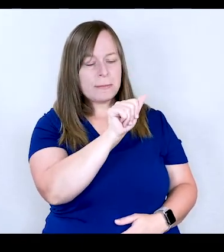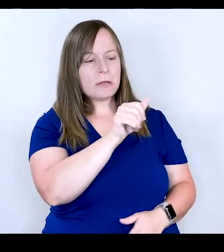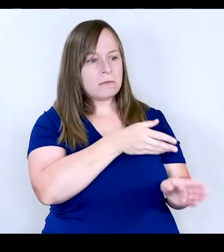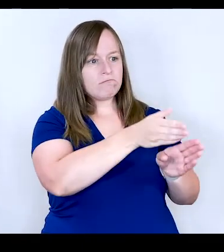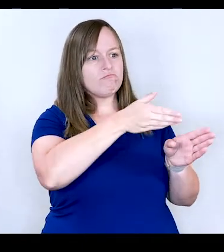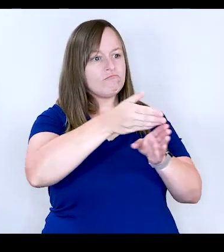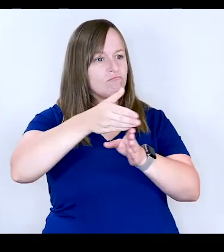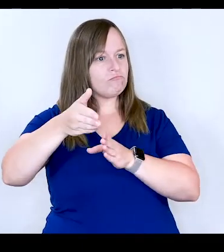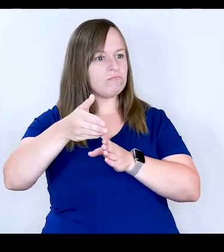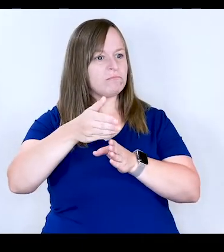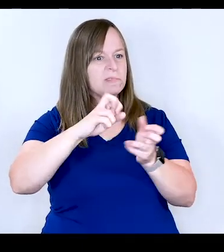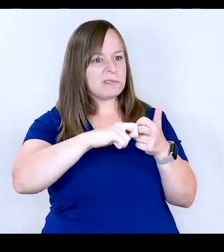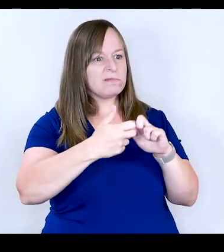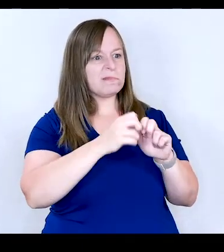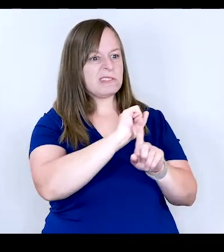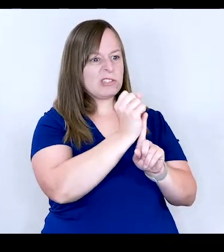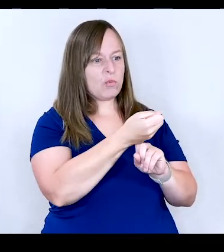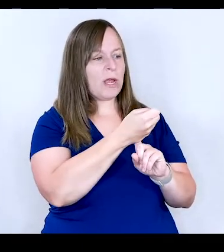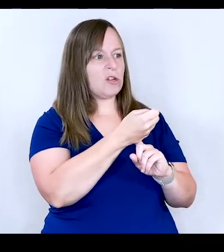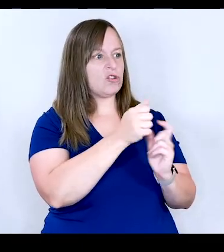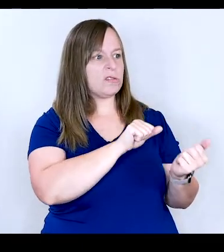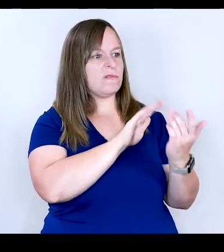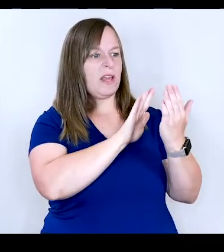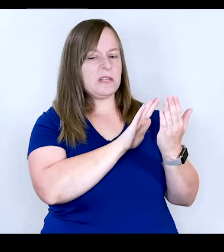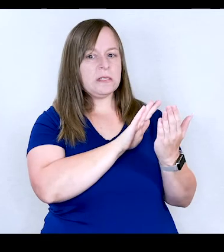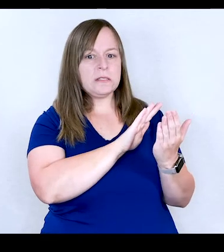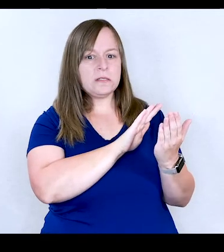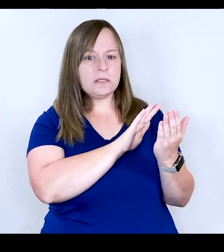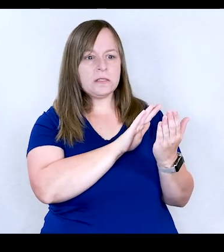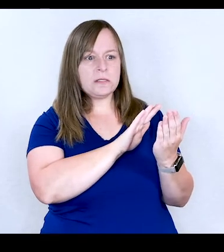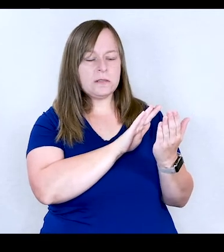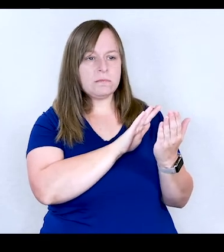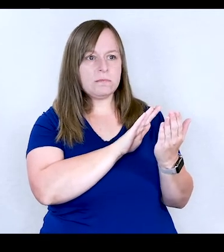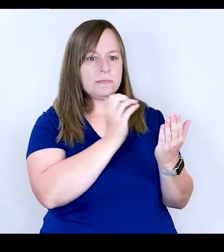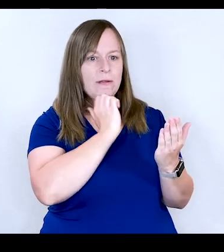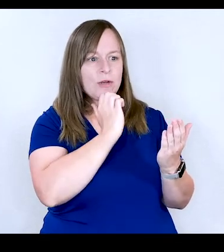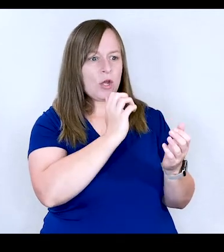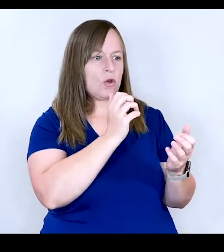you know the situation of those of us encounter. You work well with other